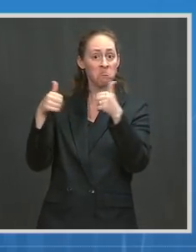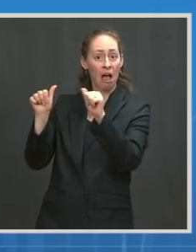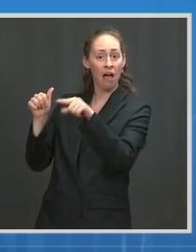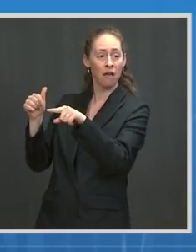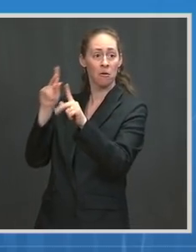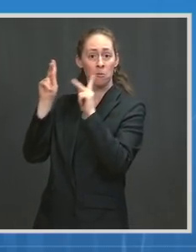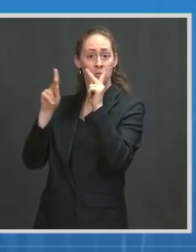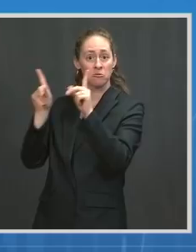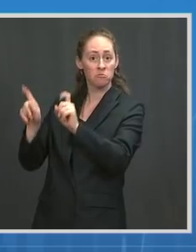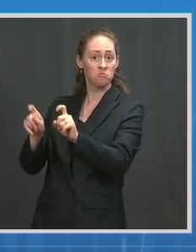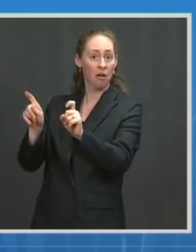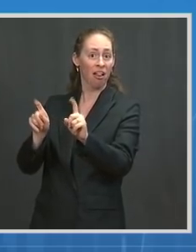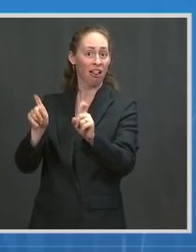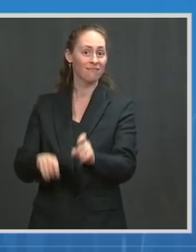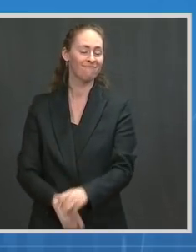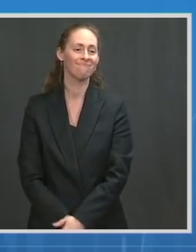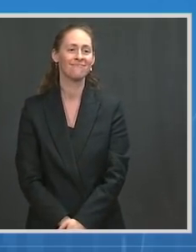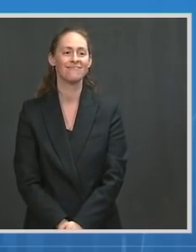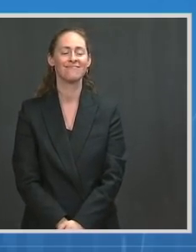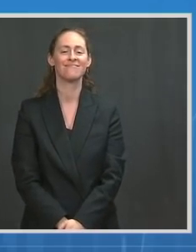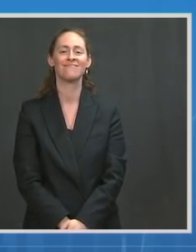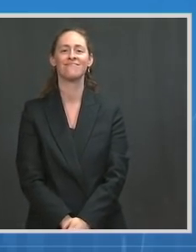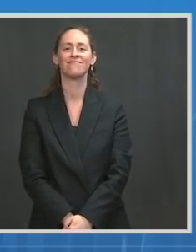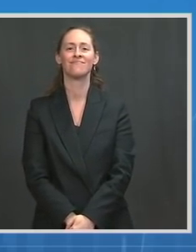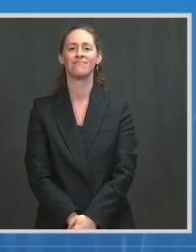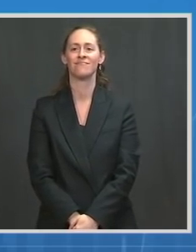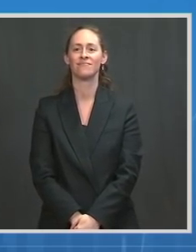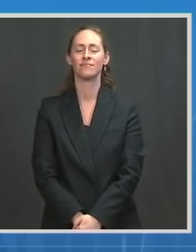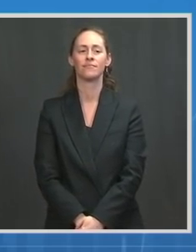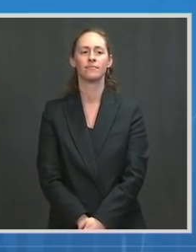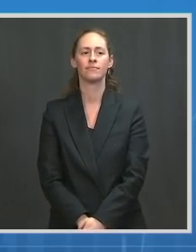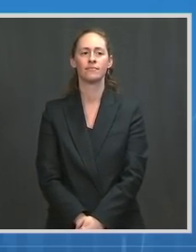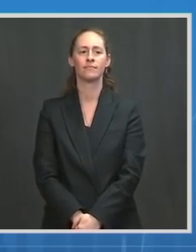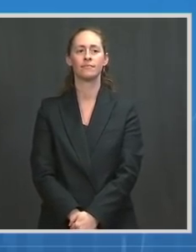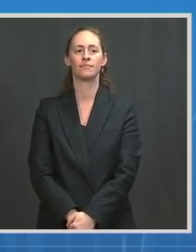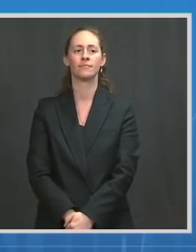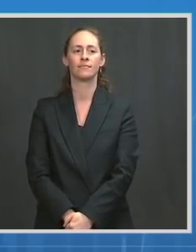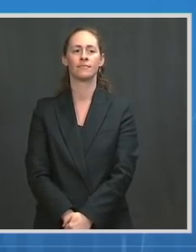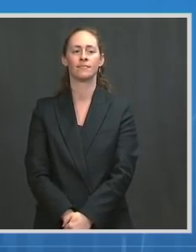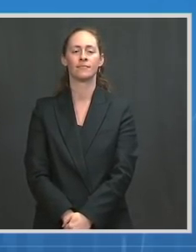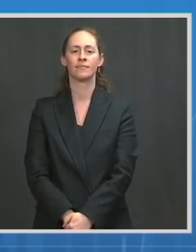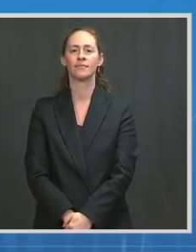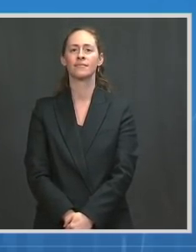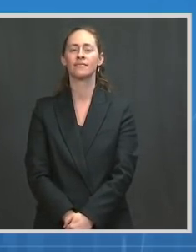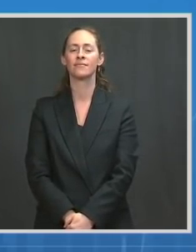Mr. Slavitt: Thank you, Dr. Fauci and Dr. Walensky. All right, let's take questions. Moderator: Thank you, Andy.